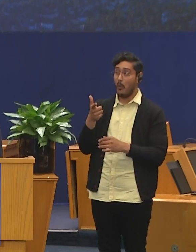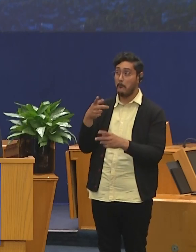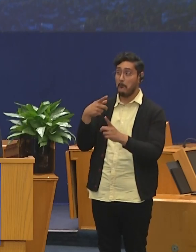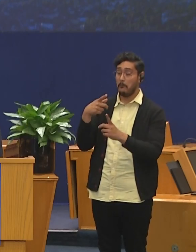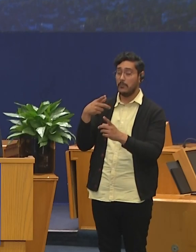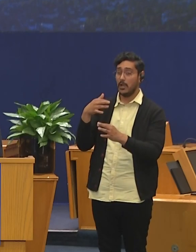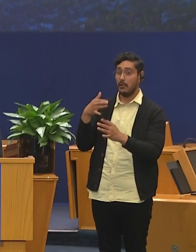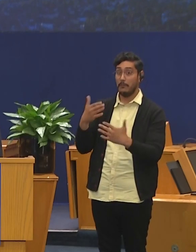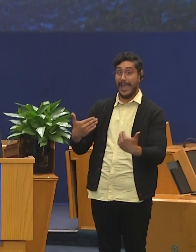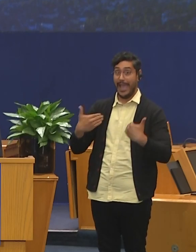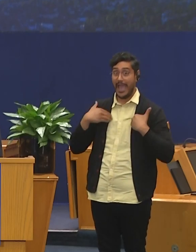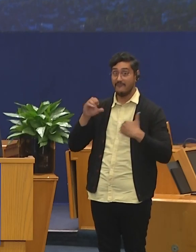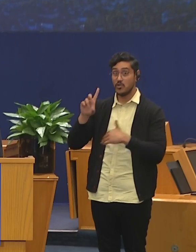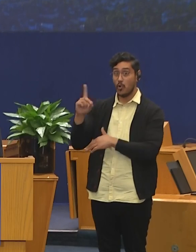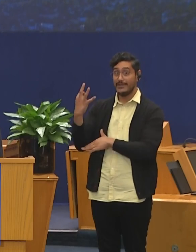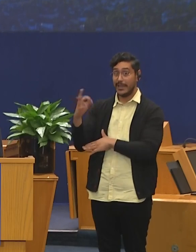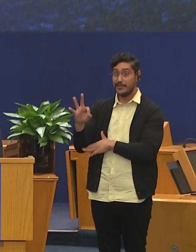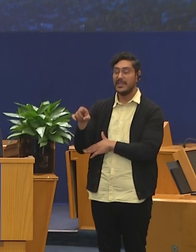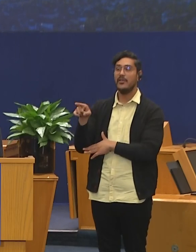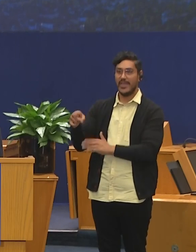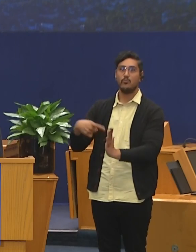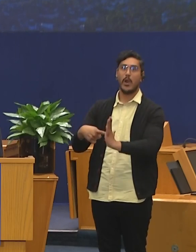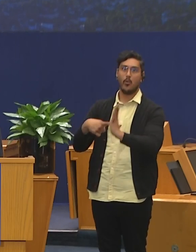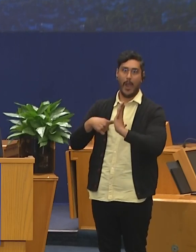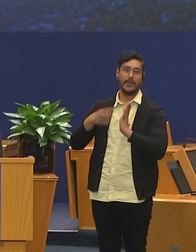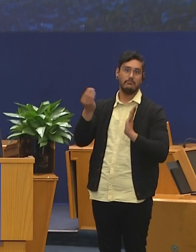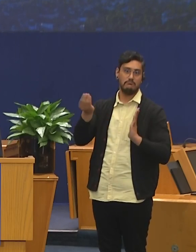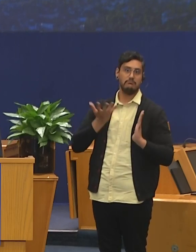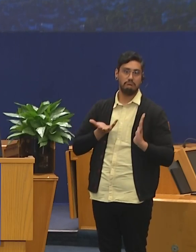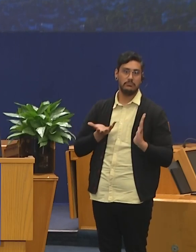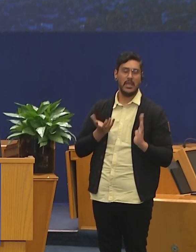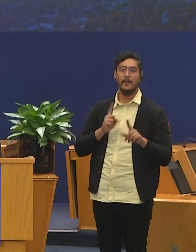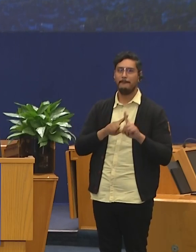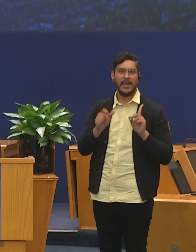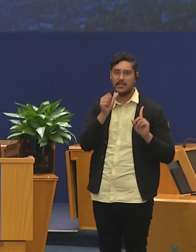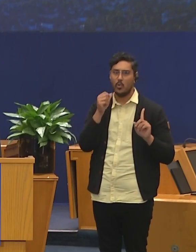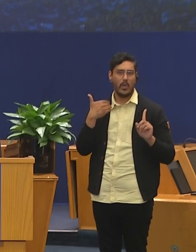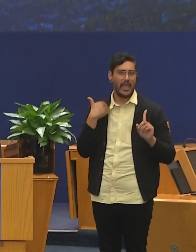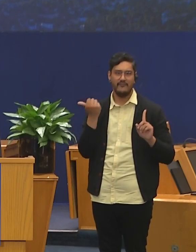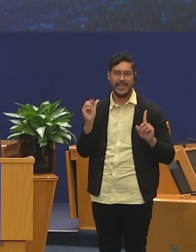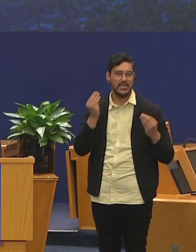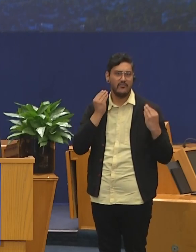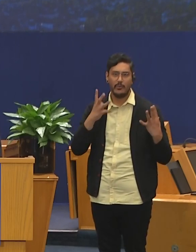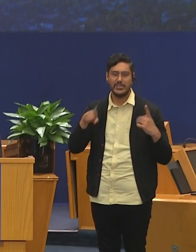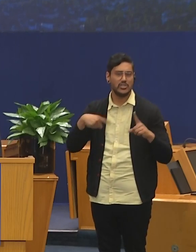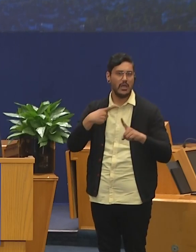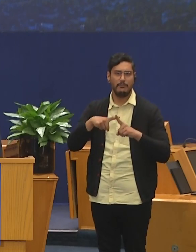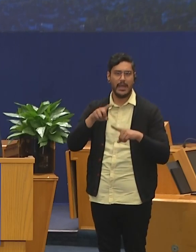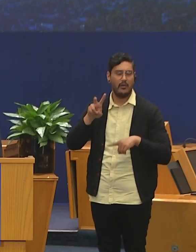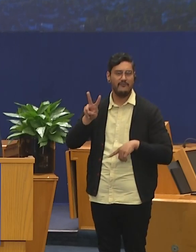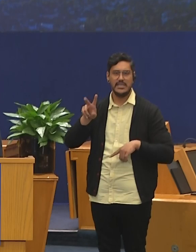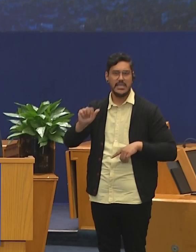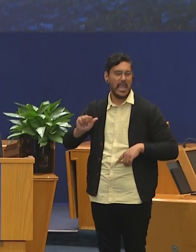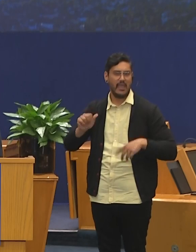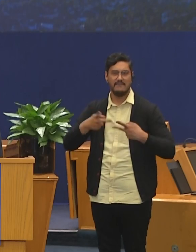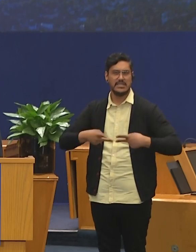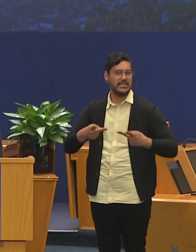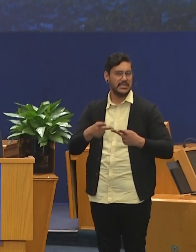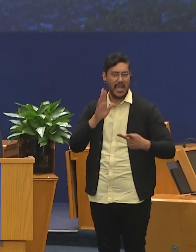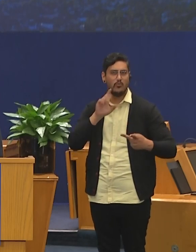OF THE POSITIVE CASES, THEY'RE ALL REQUIRED TO REPORT TO ME. BUT I DON'T HAVE INFORMATION SPECIFICALLY ON THE V.A.